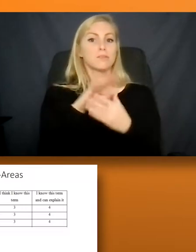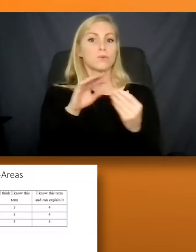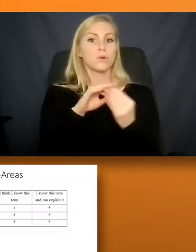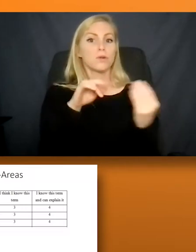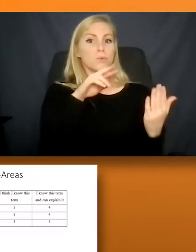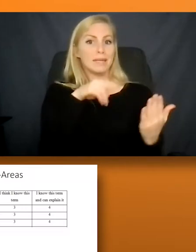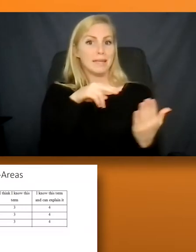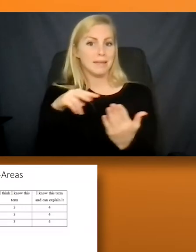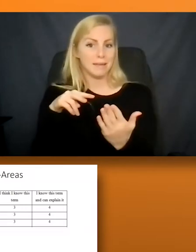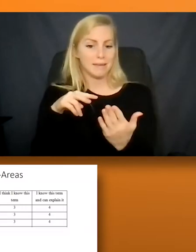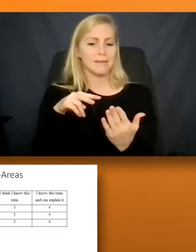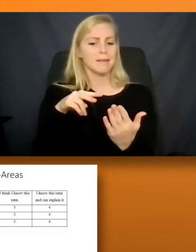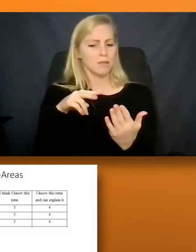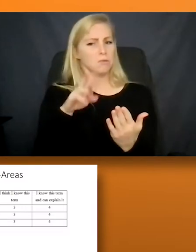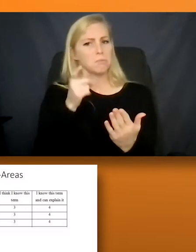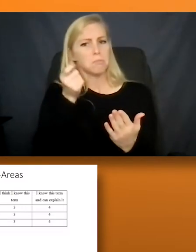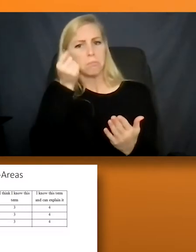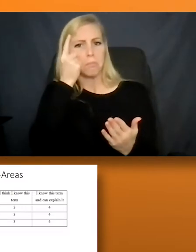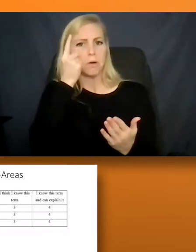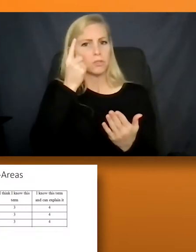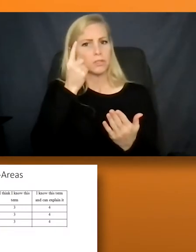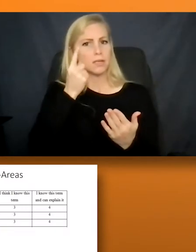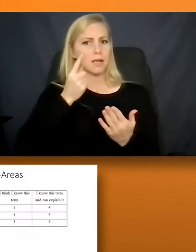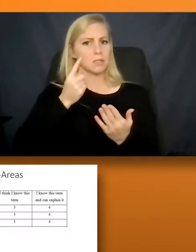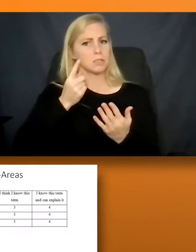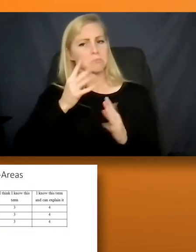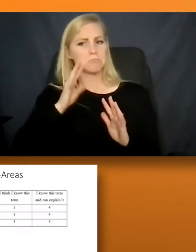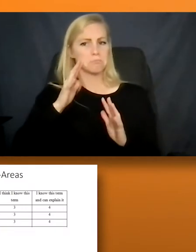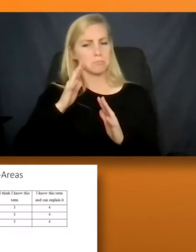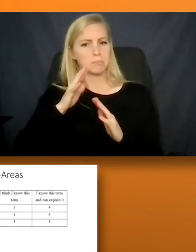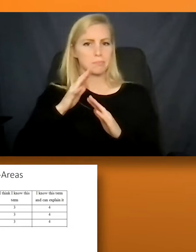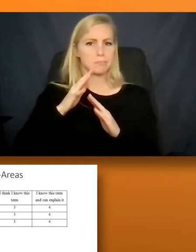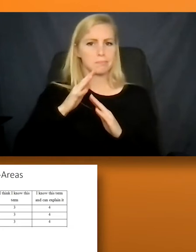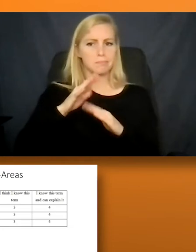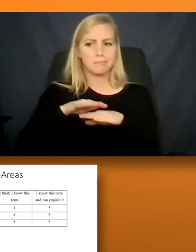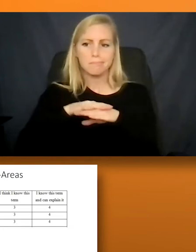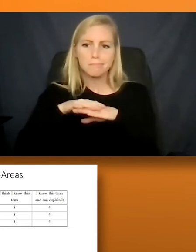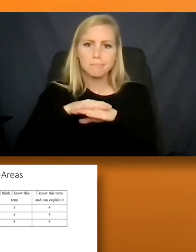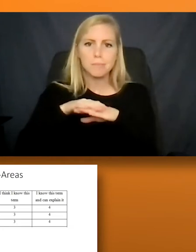you can have a kind of foundational understanding of that word. You don't have to have an in-depth understanding